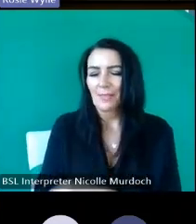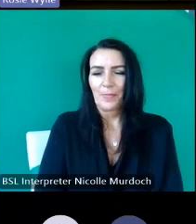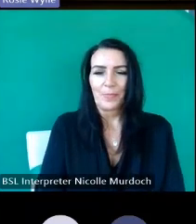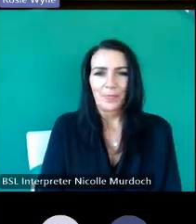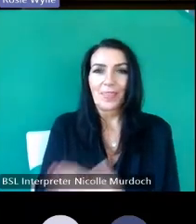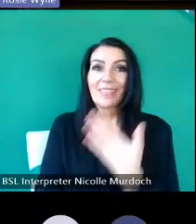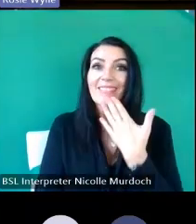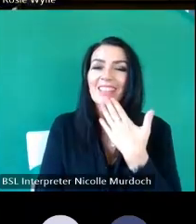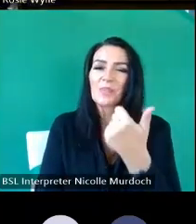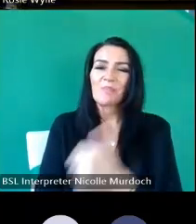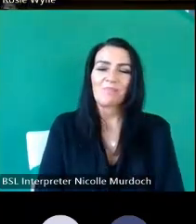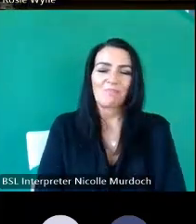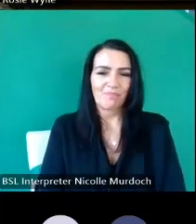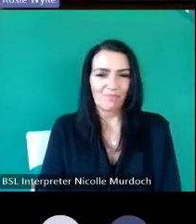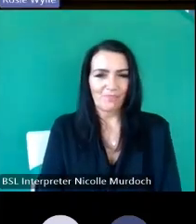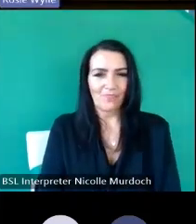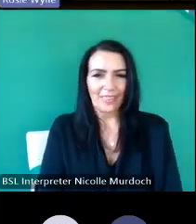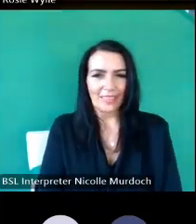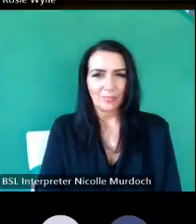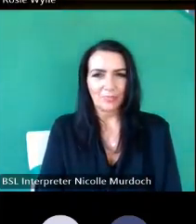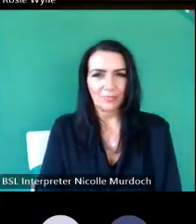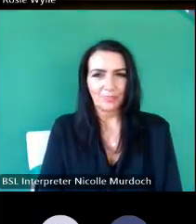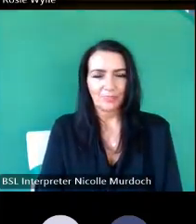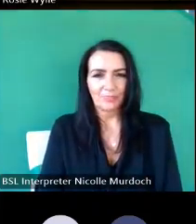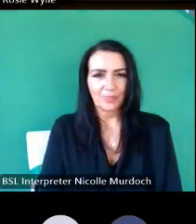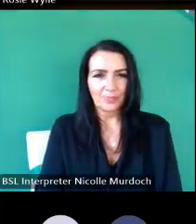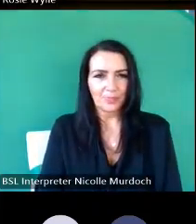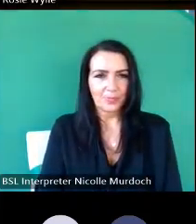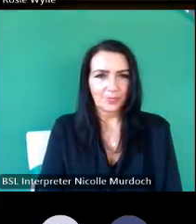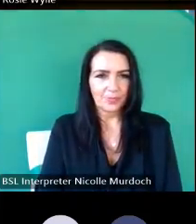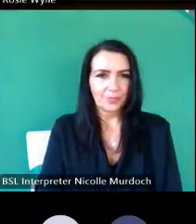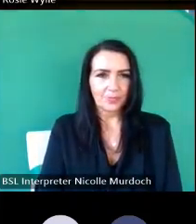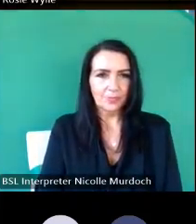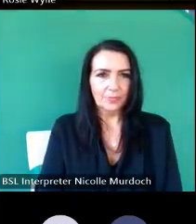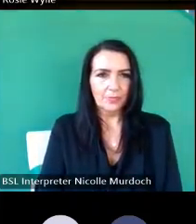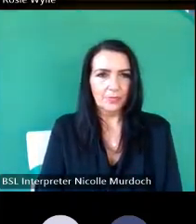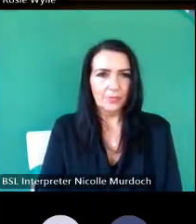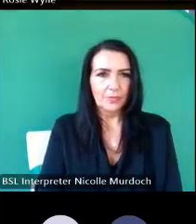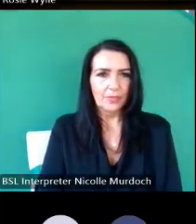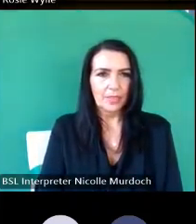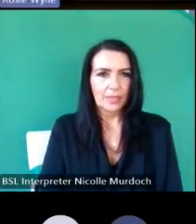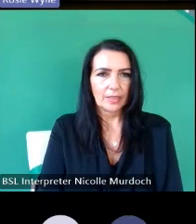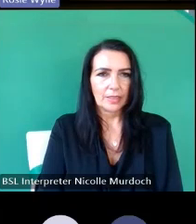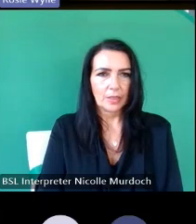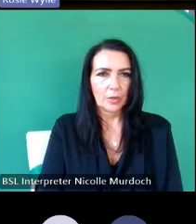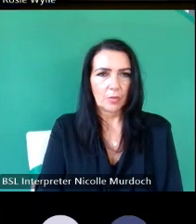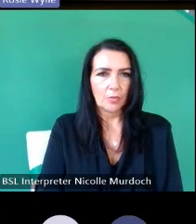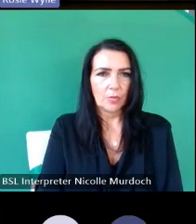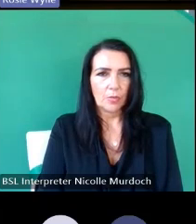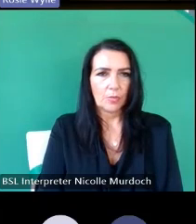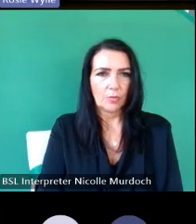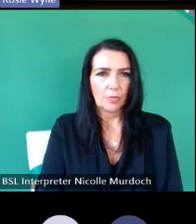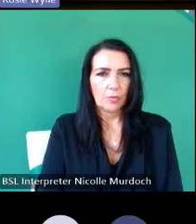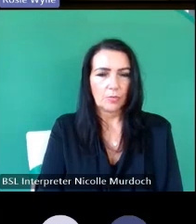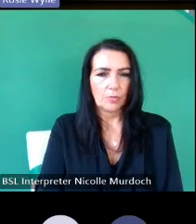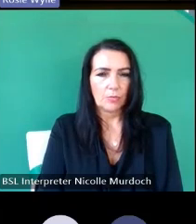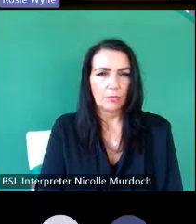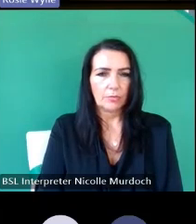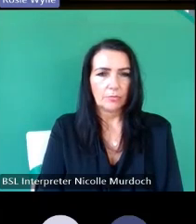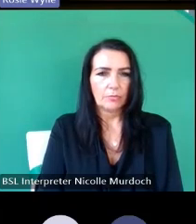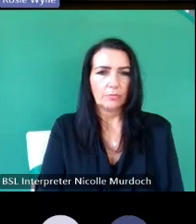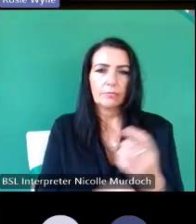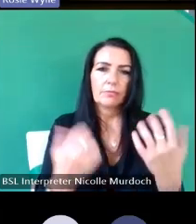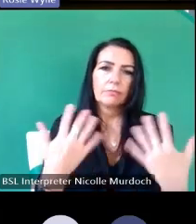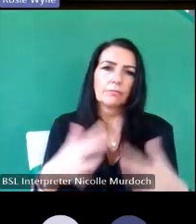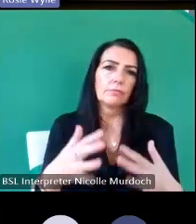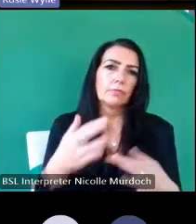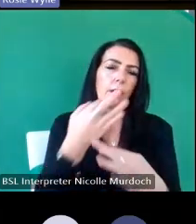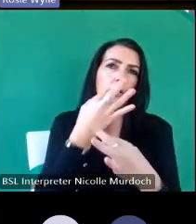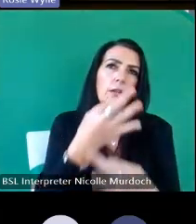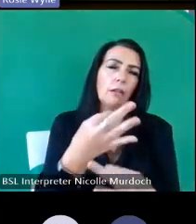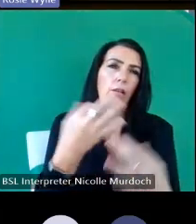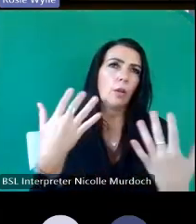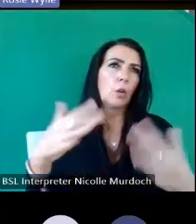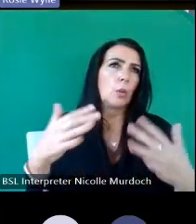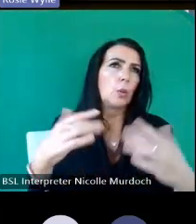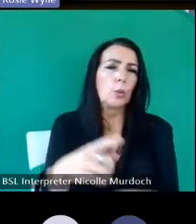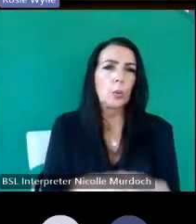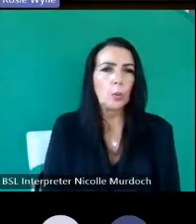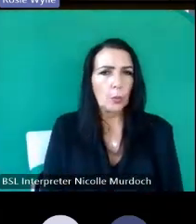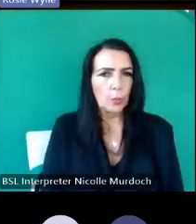indeed another absolutely fascinating talk thank you so much so couple of questions here